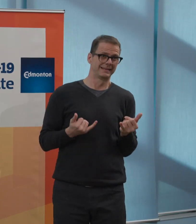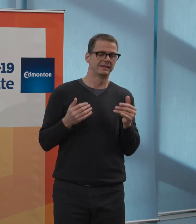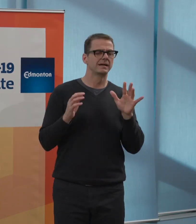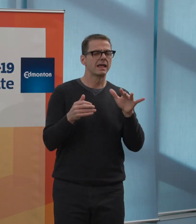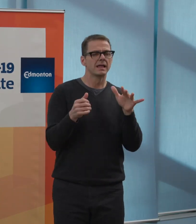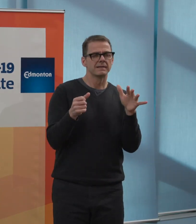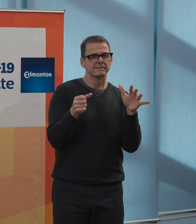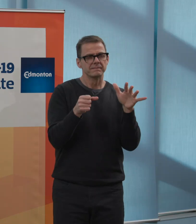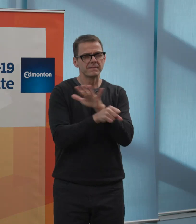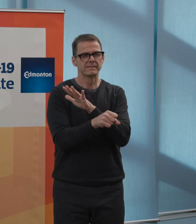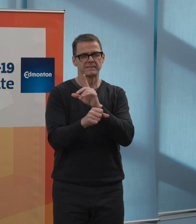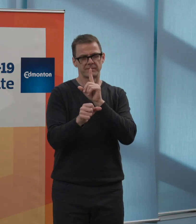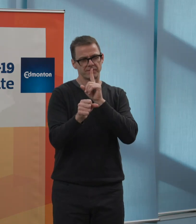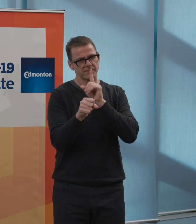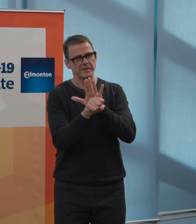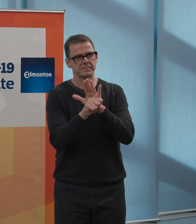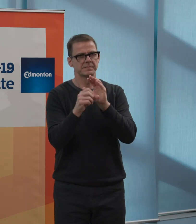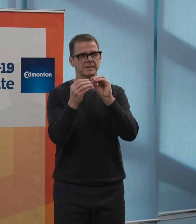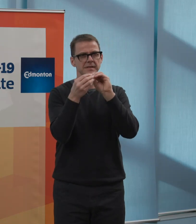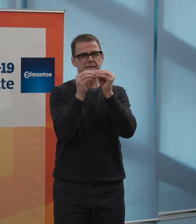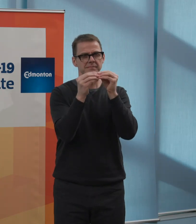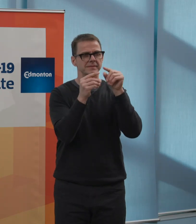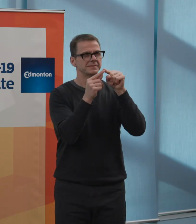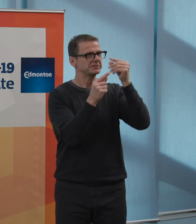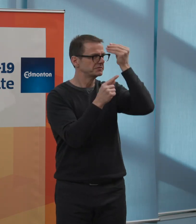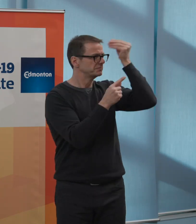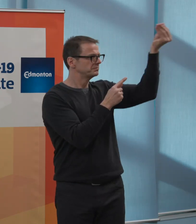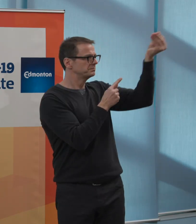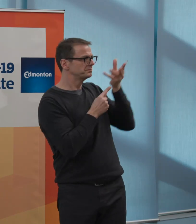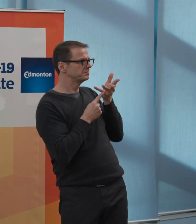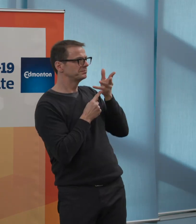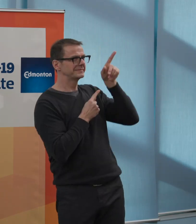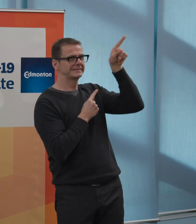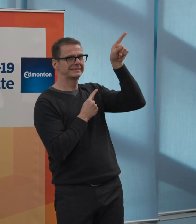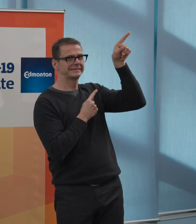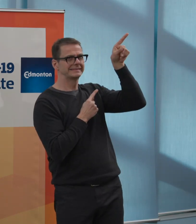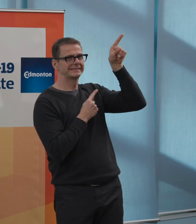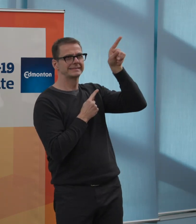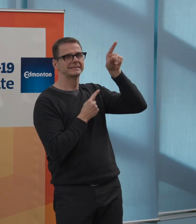program or the flick ability of that program but certainly if it is something